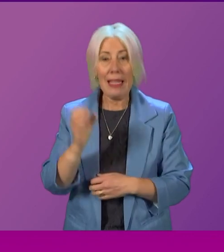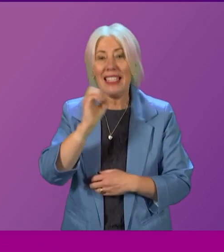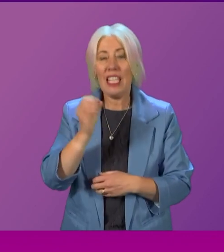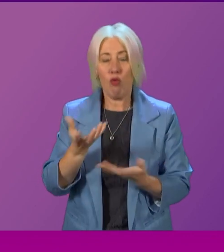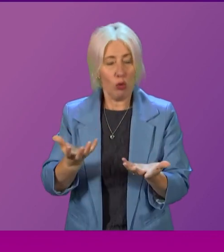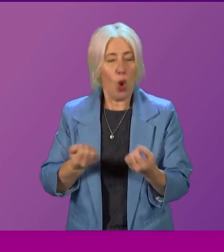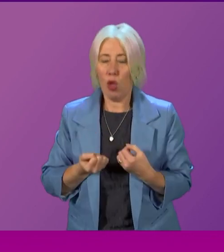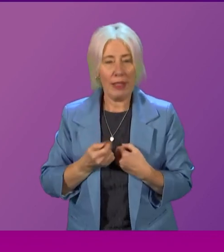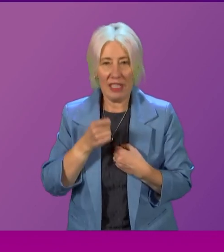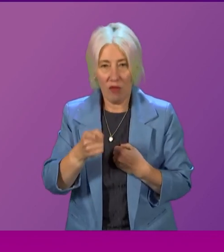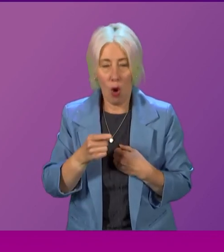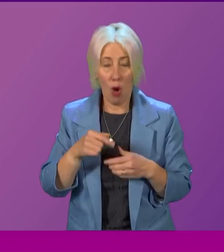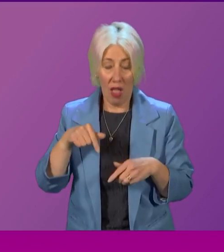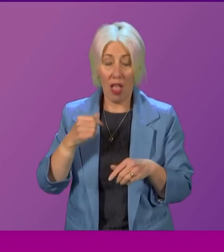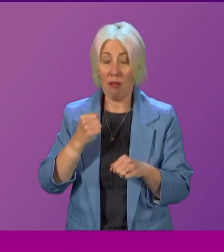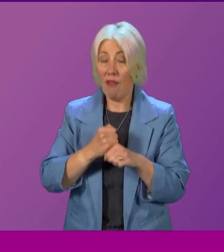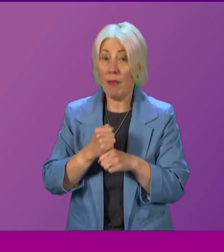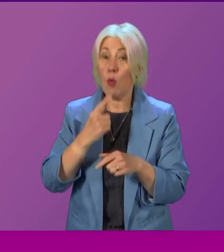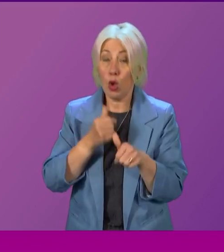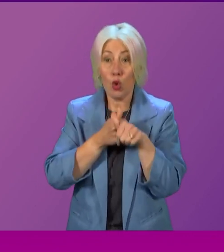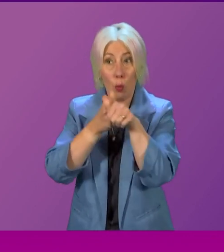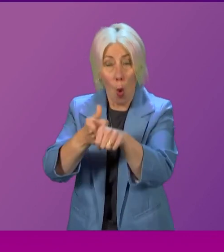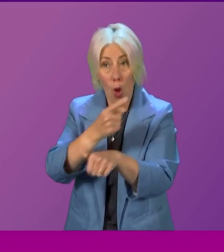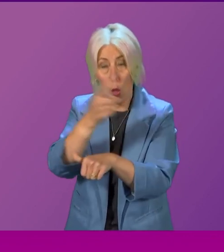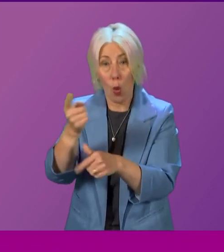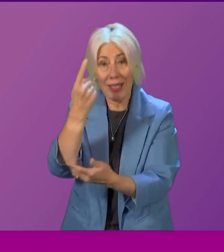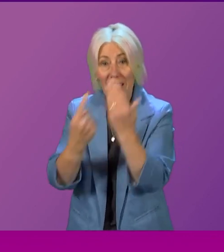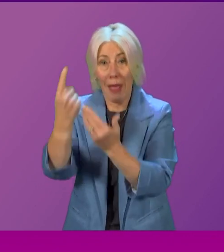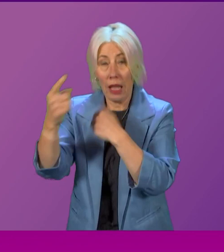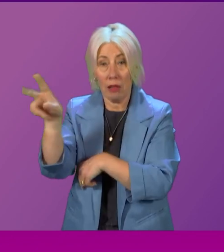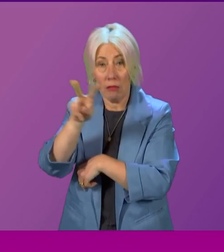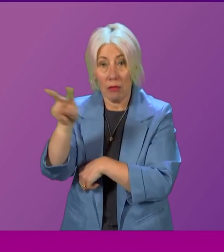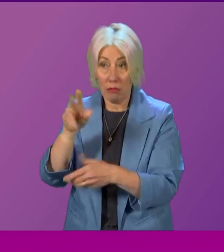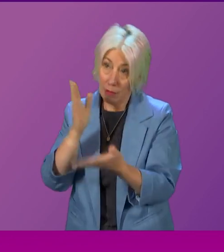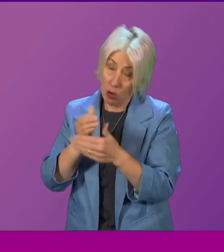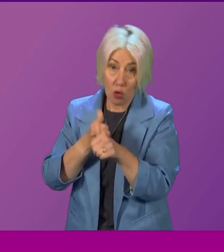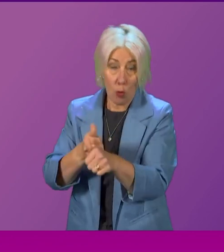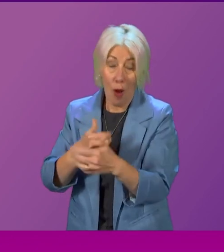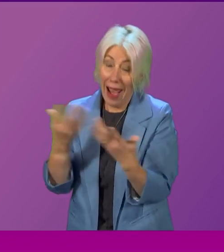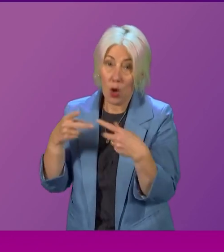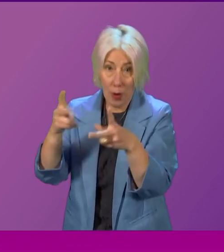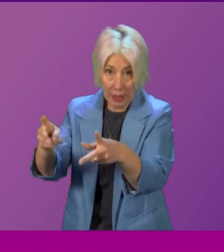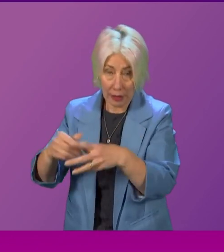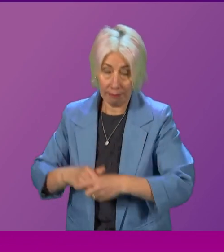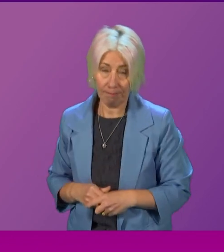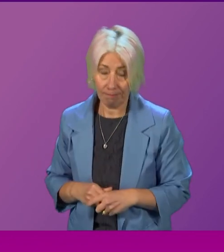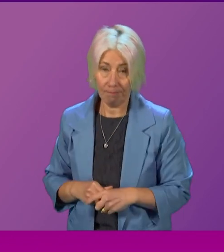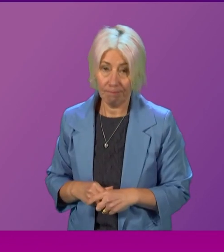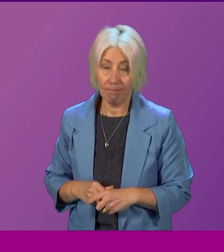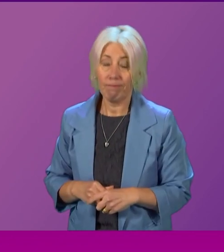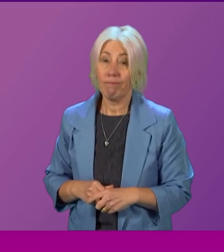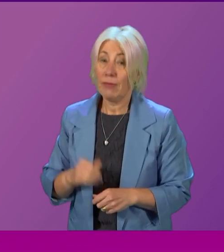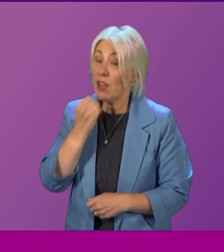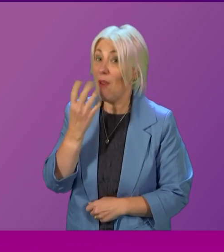The Government will continue to support those independent authorities in all ways that are